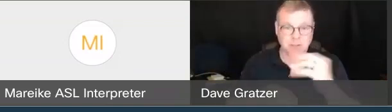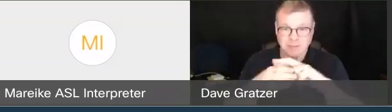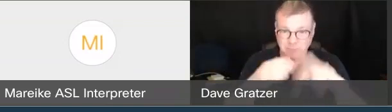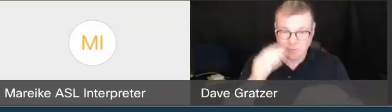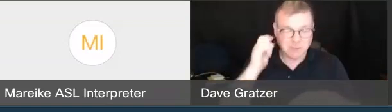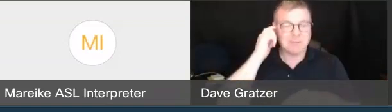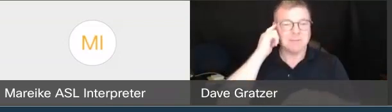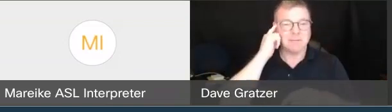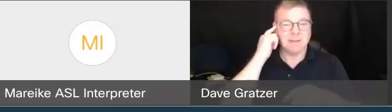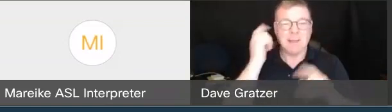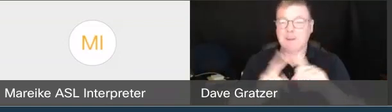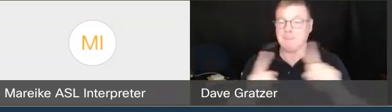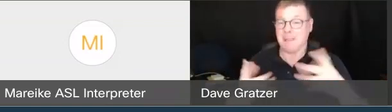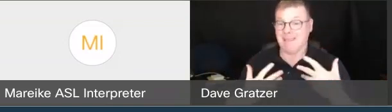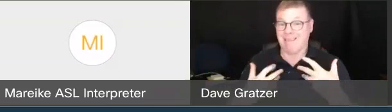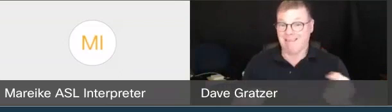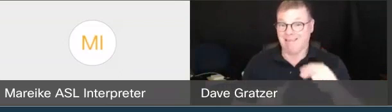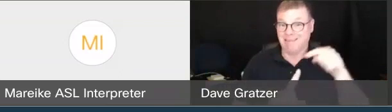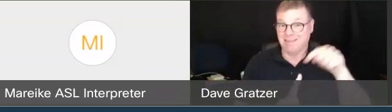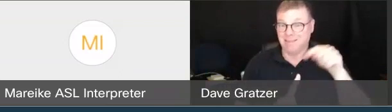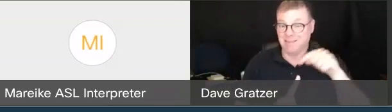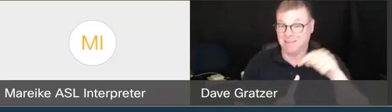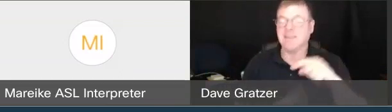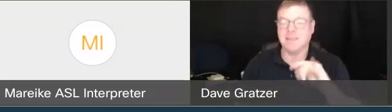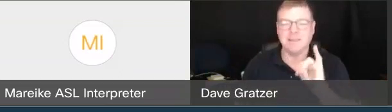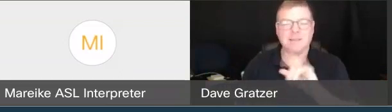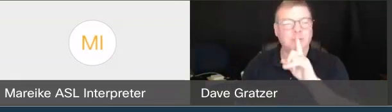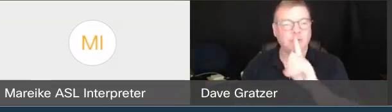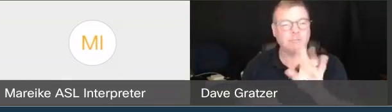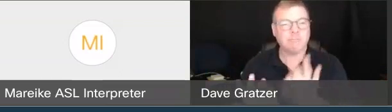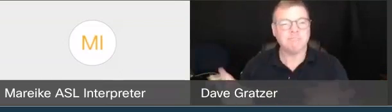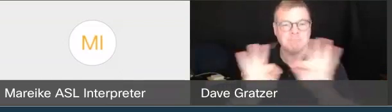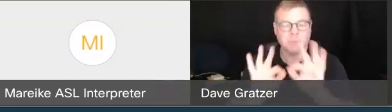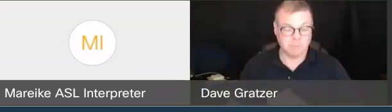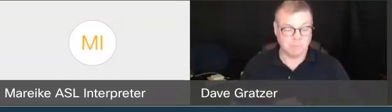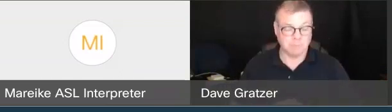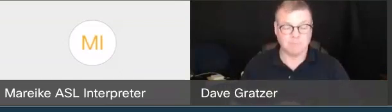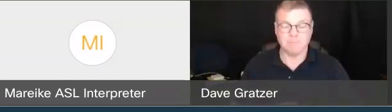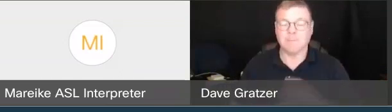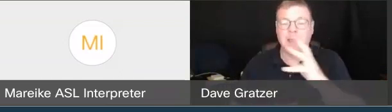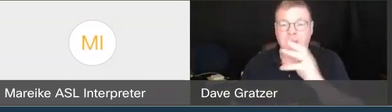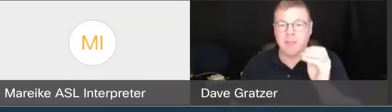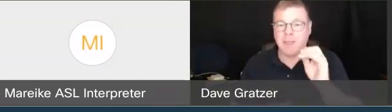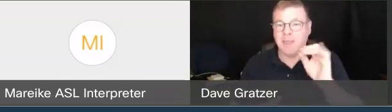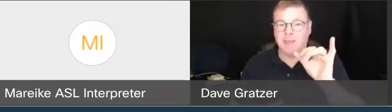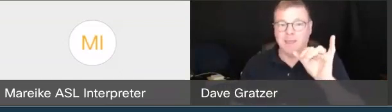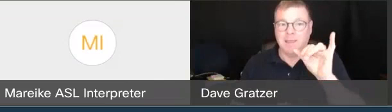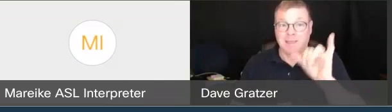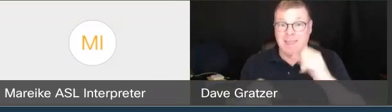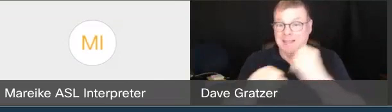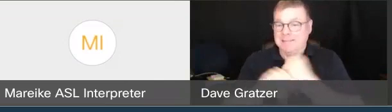but health outcomes is, is really important. And that statistic always sort of gets me